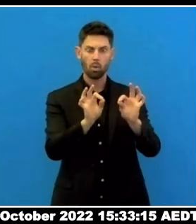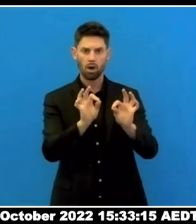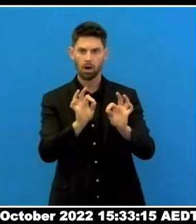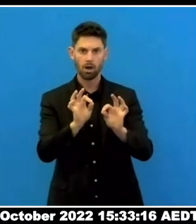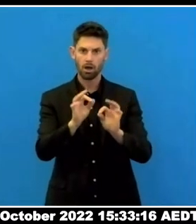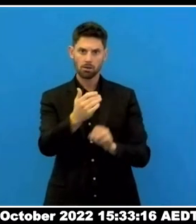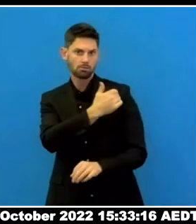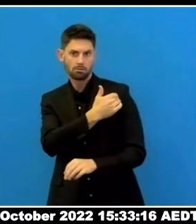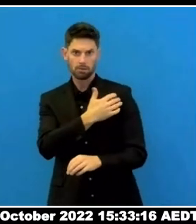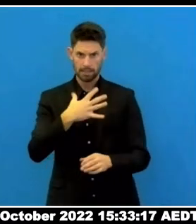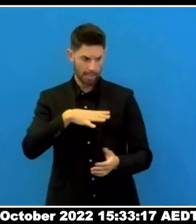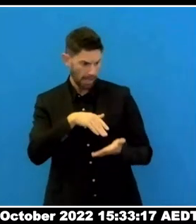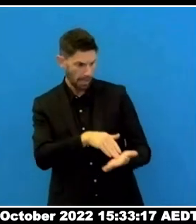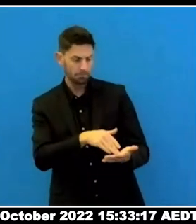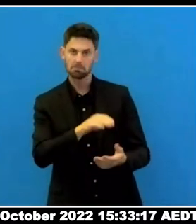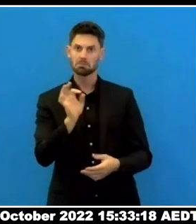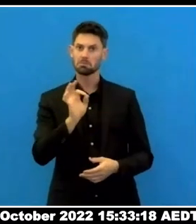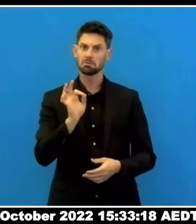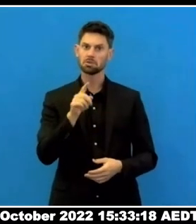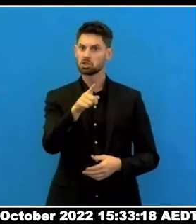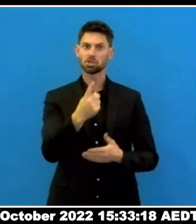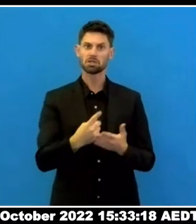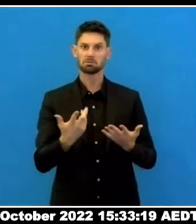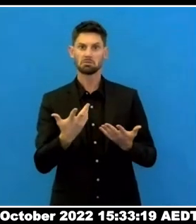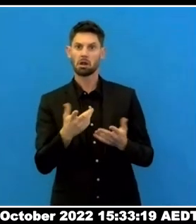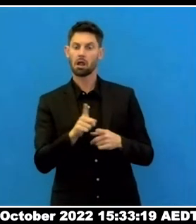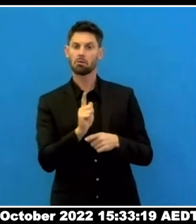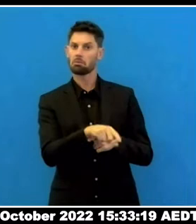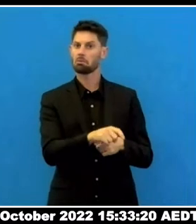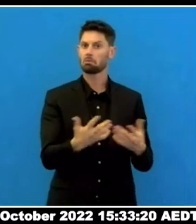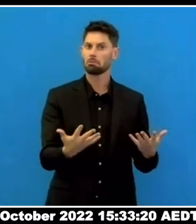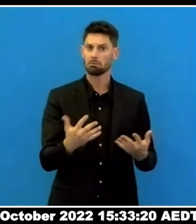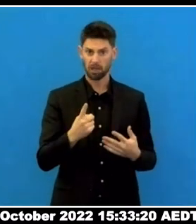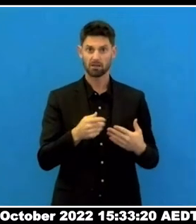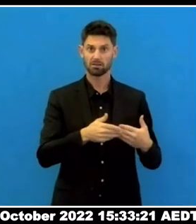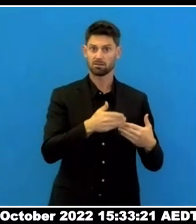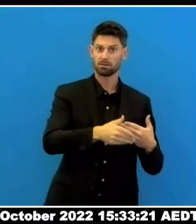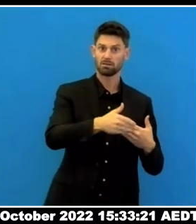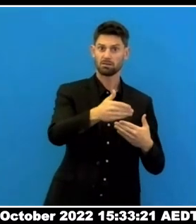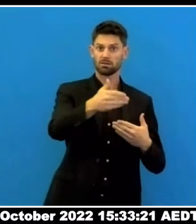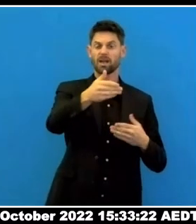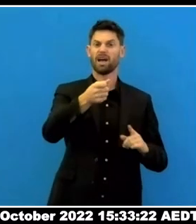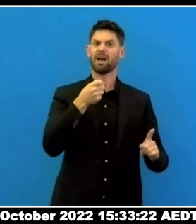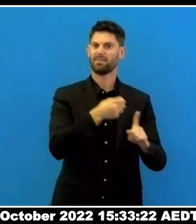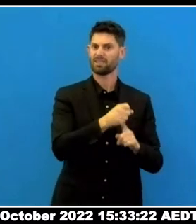He was treating like other children but that affected affected him in later in his life.